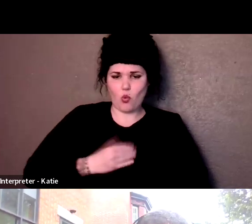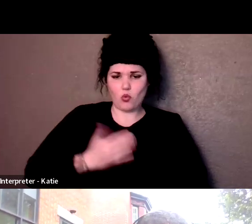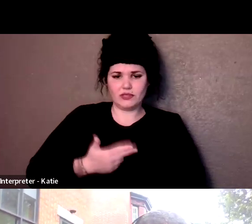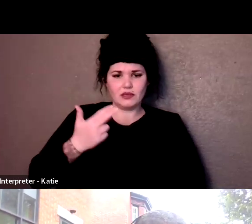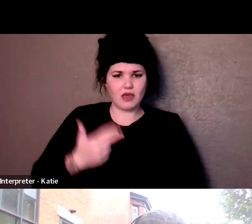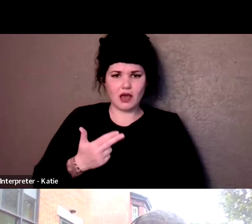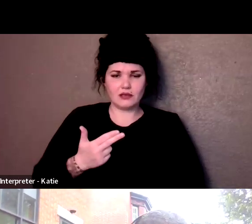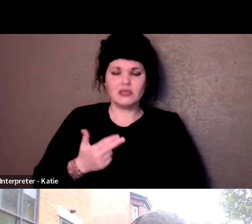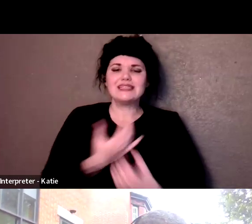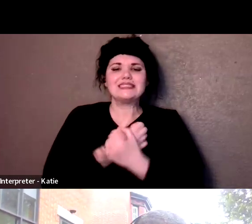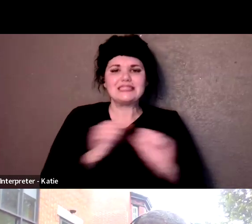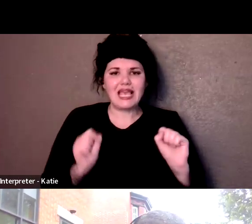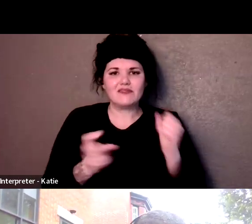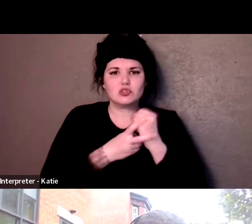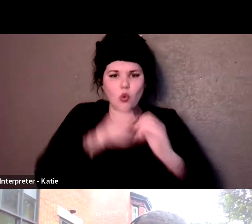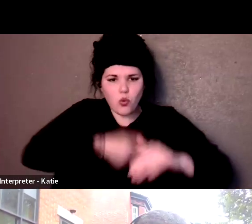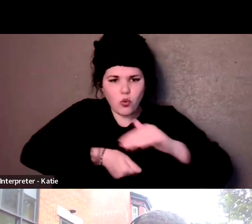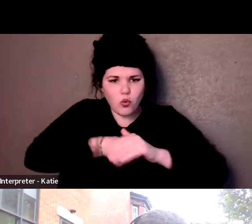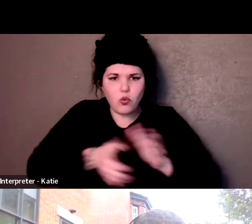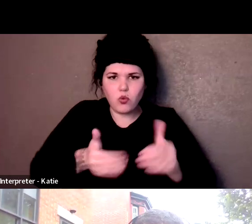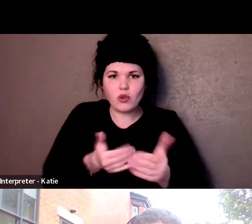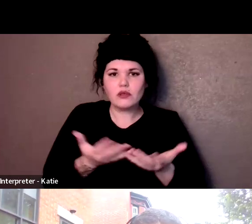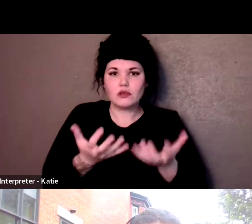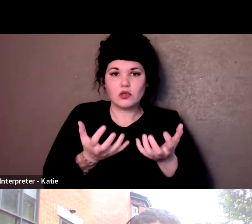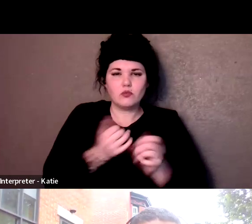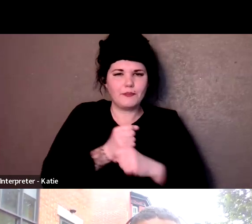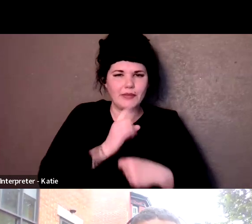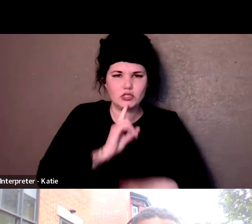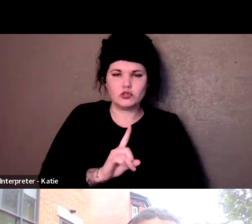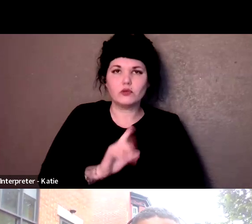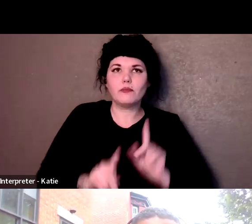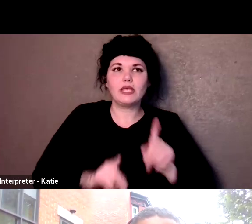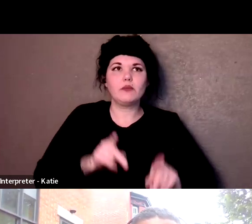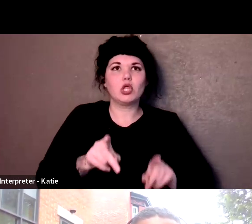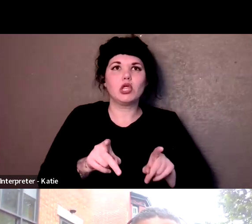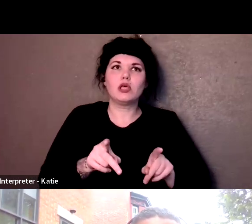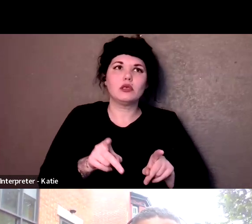the right reasons. As far as you want to make sure that people that are in a dark place or